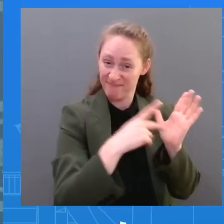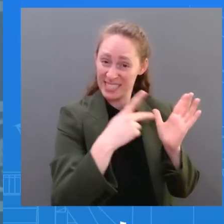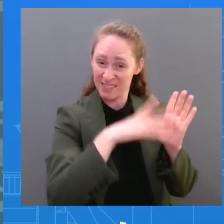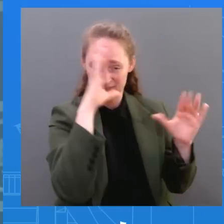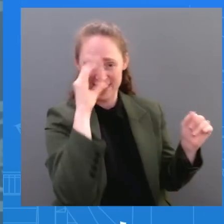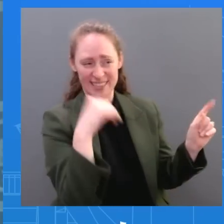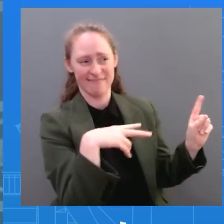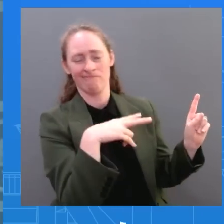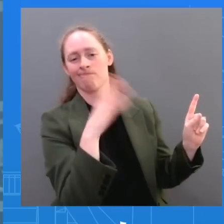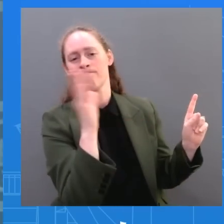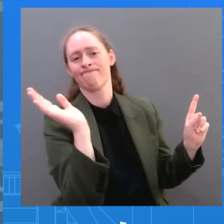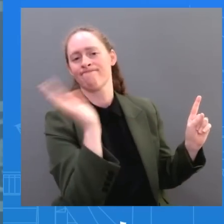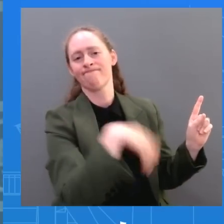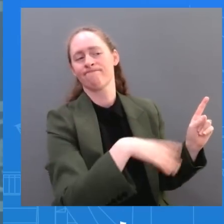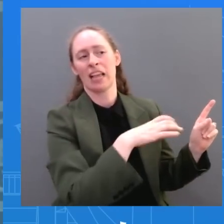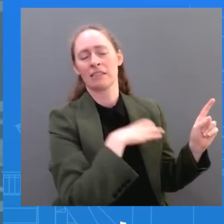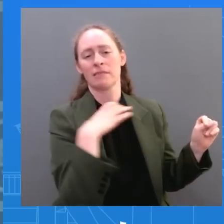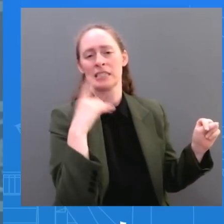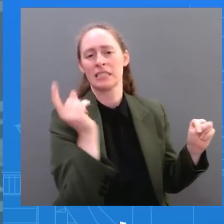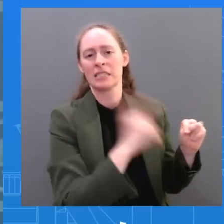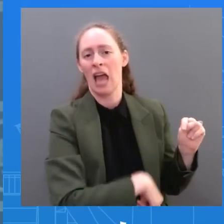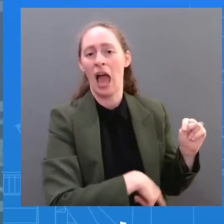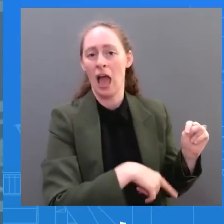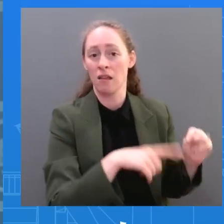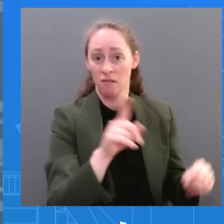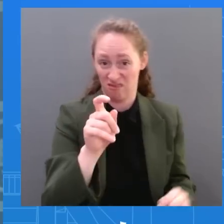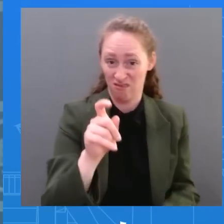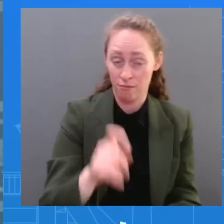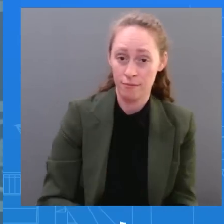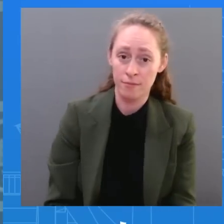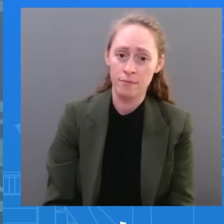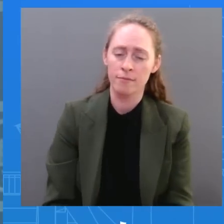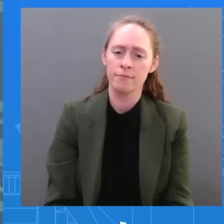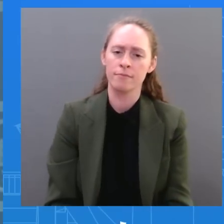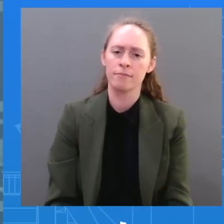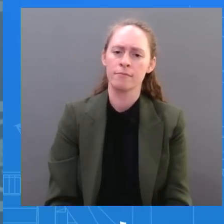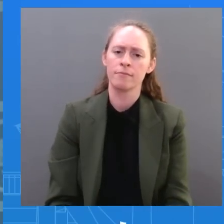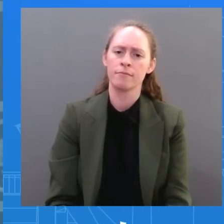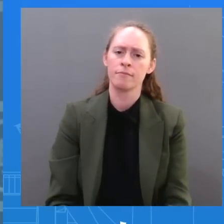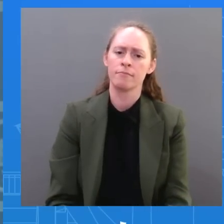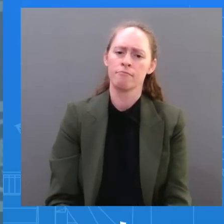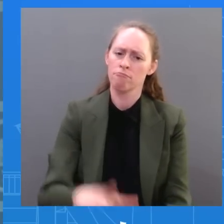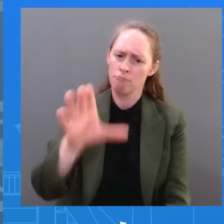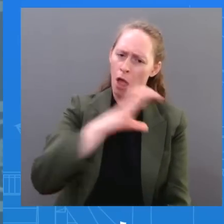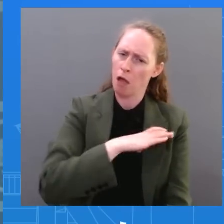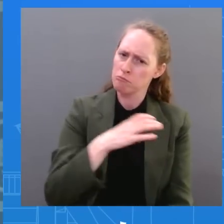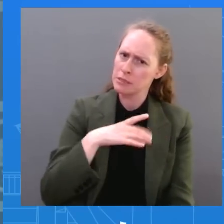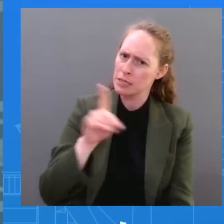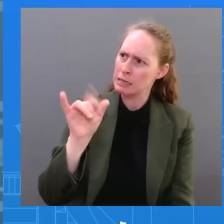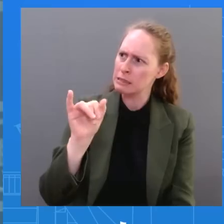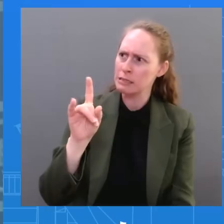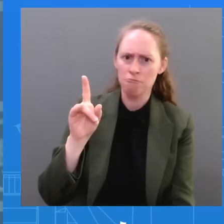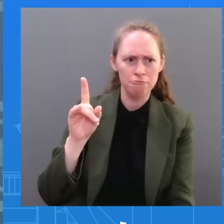on gun reform. There was a bipartisan bill that was passed. The Press: Is he frustrated that it didn't go far enough? Ms. Jean-Pierre: I mean,